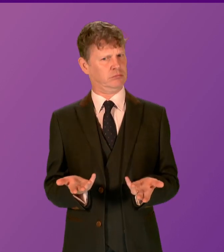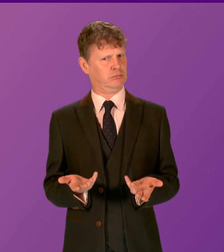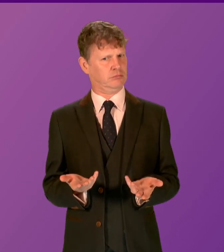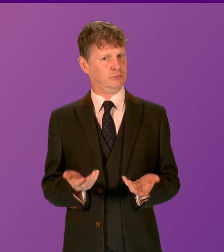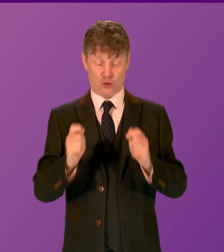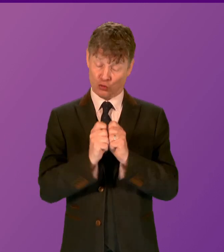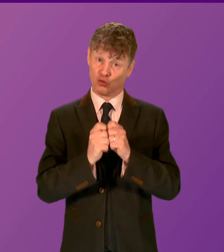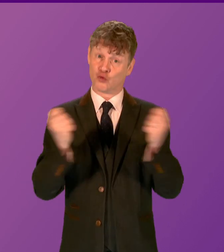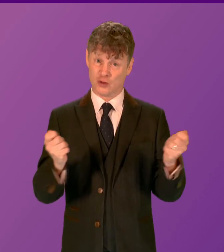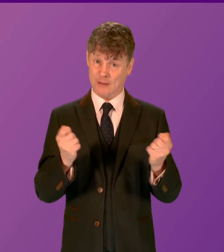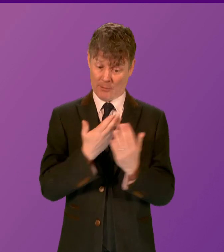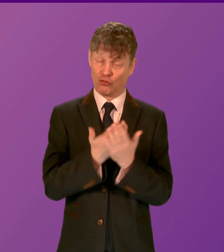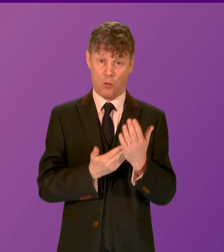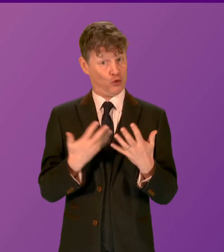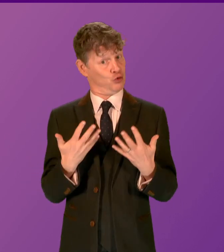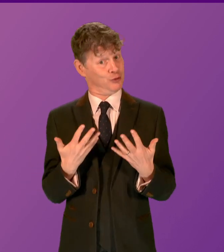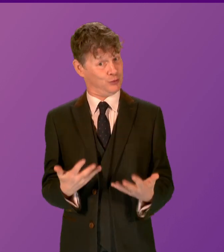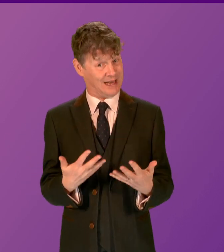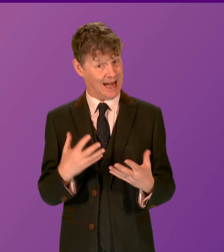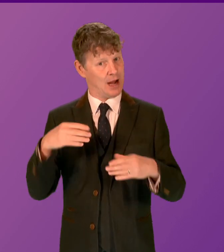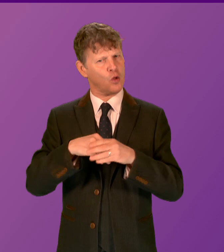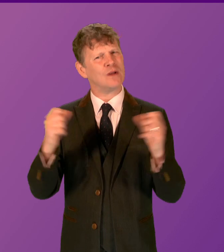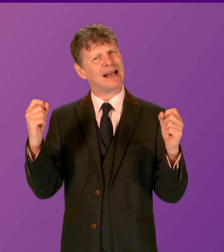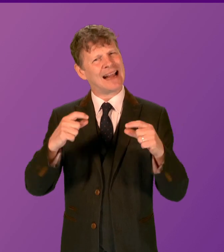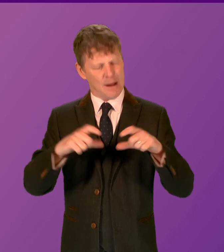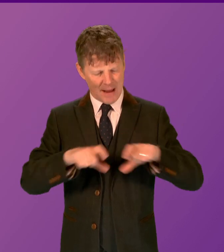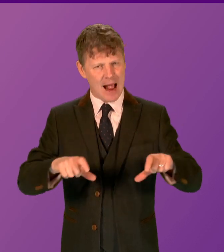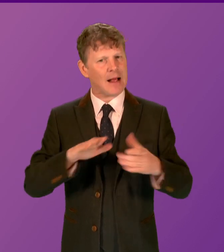Newspaper reports today include emails that suggest that the Government was aware that